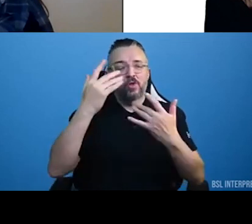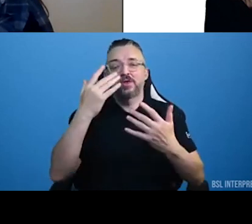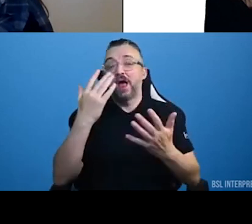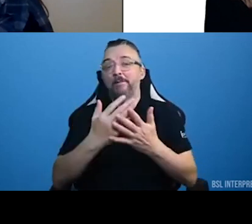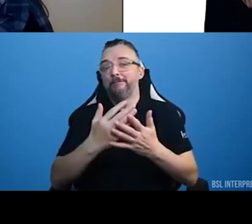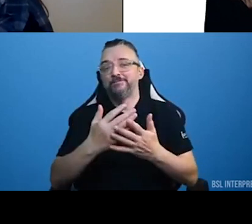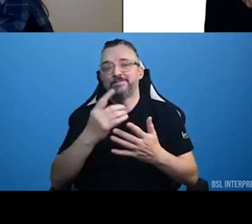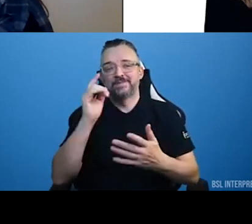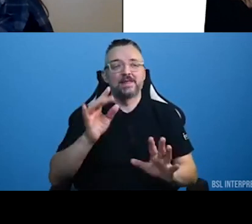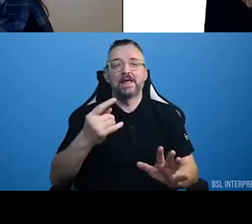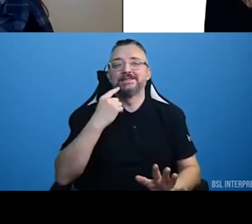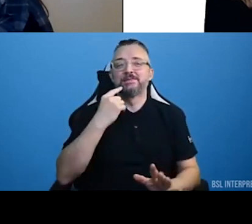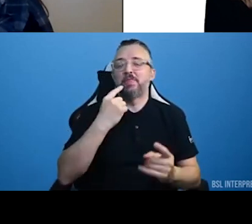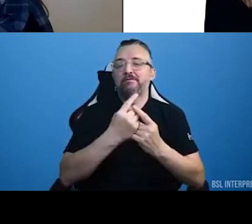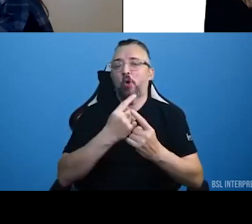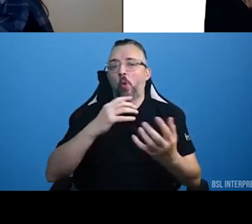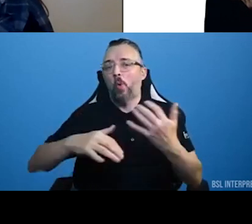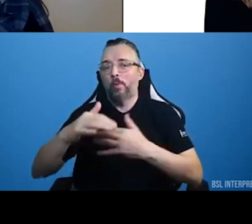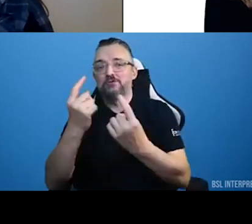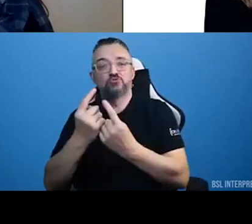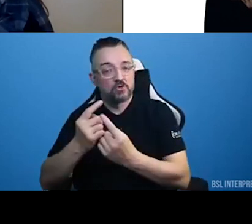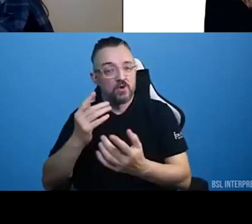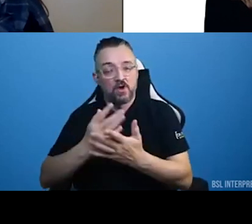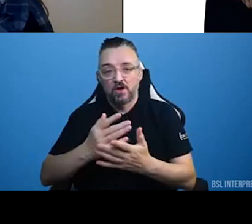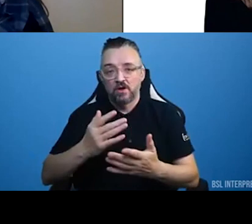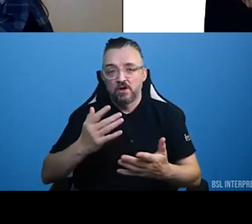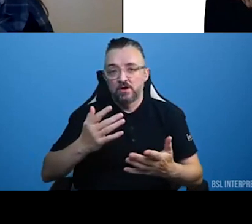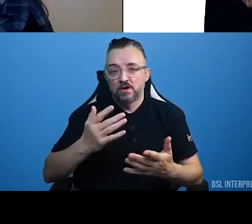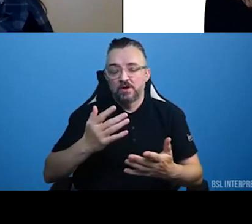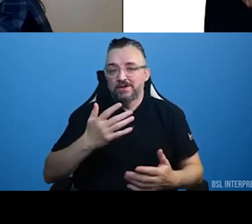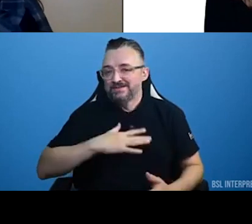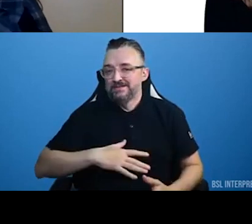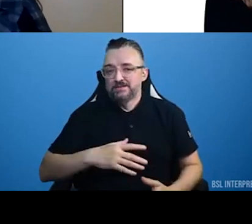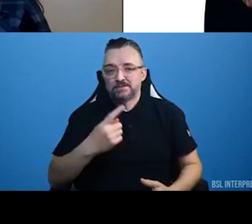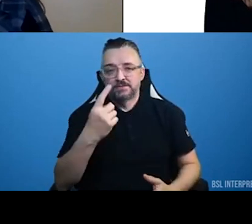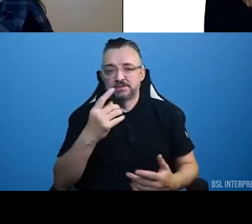I think it's always important with these events to get some kind of outcome, so that from this discussion,